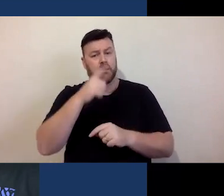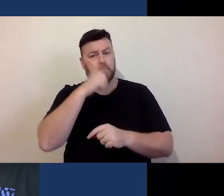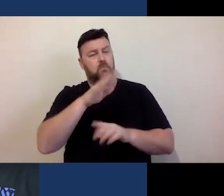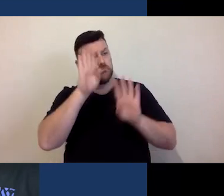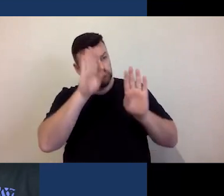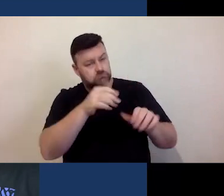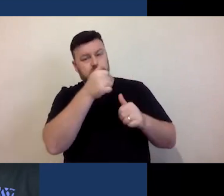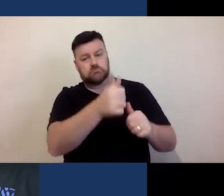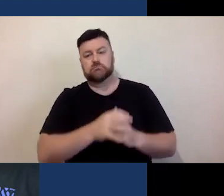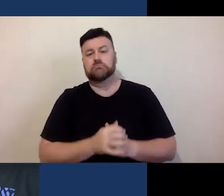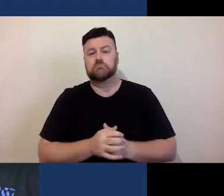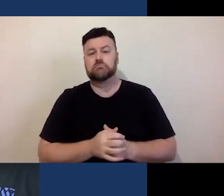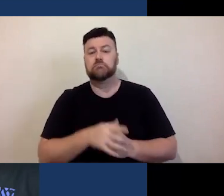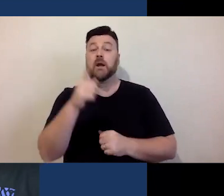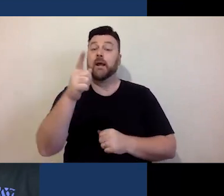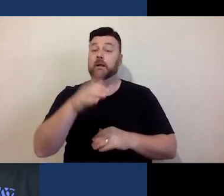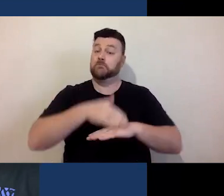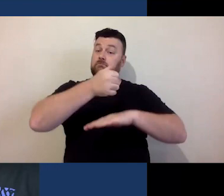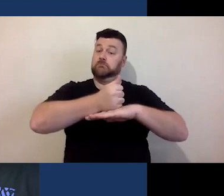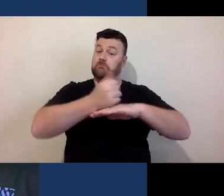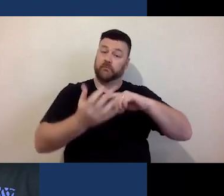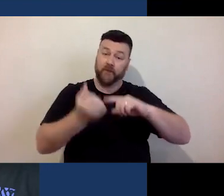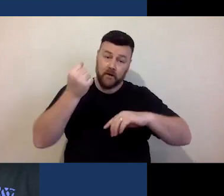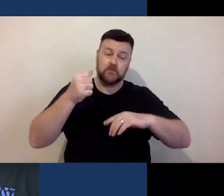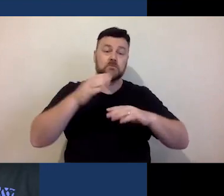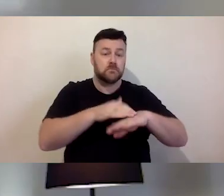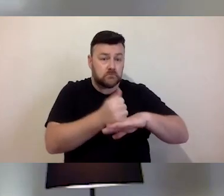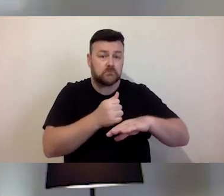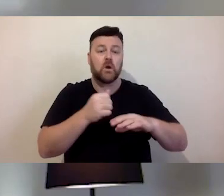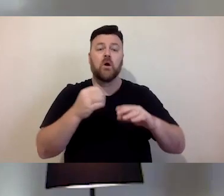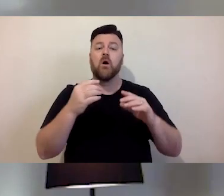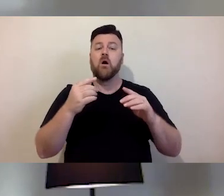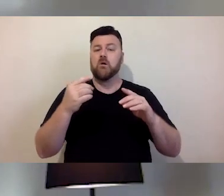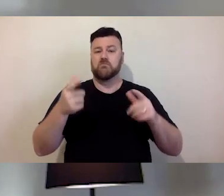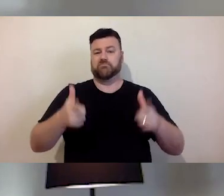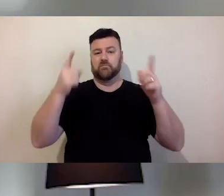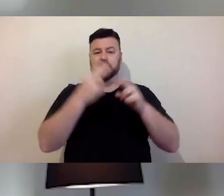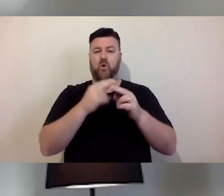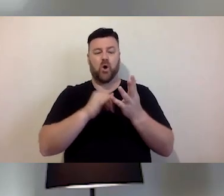founder and chief of Super Native Unlimited, specialising in creative